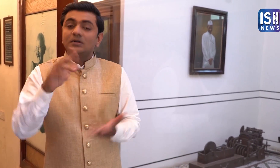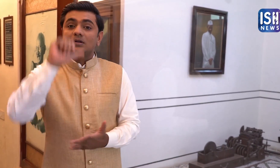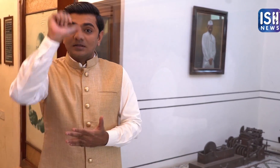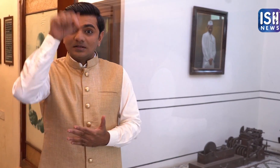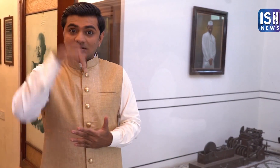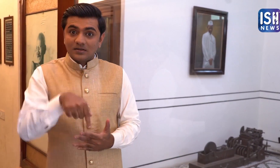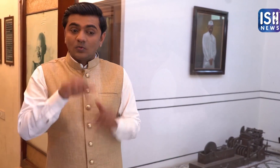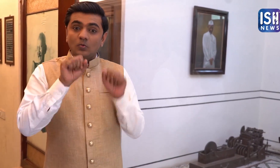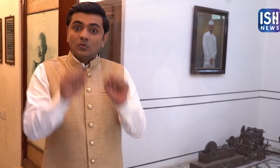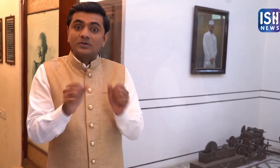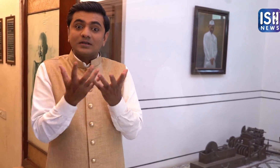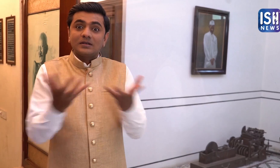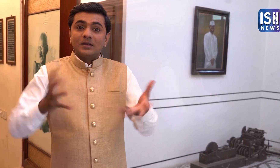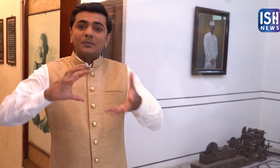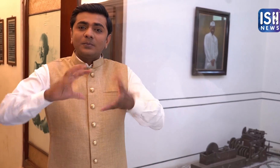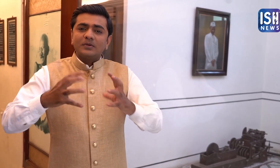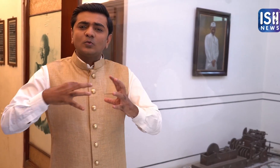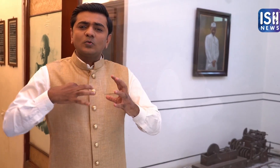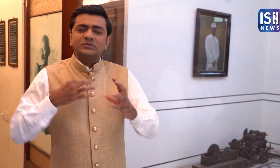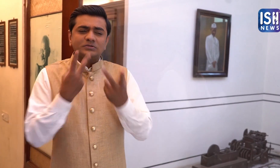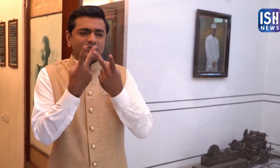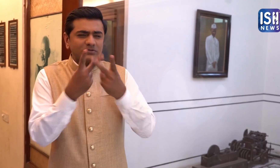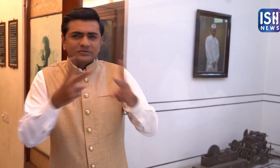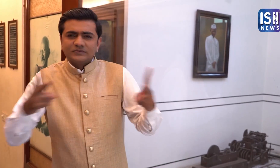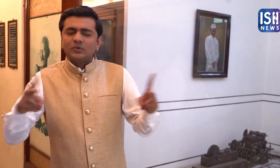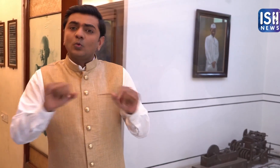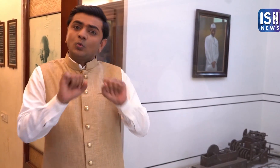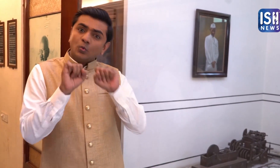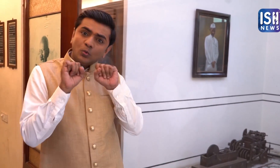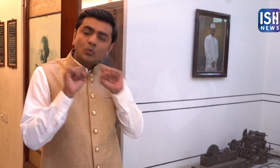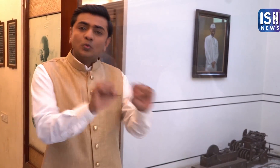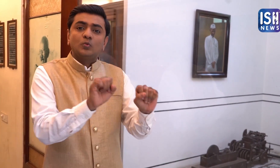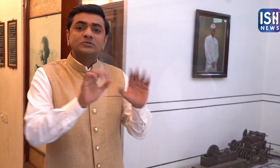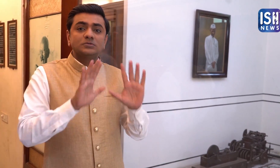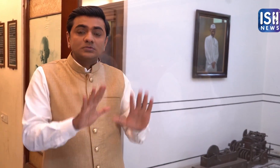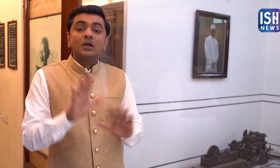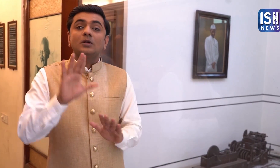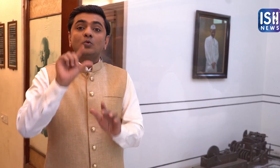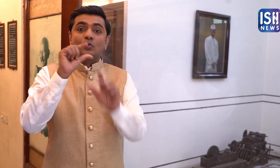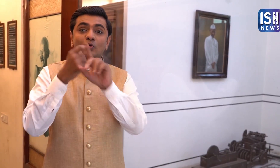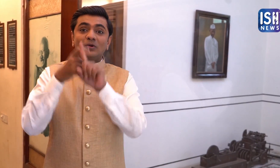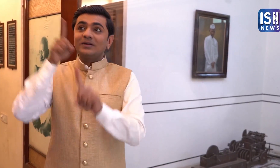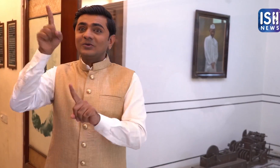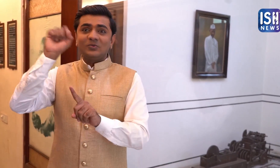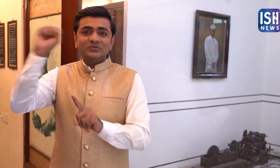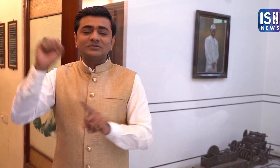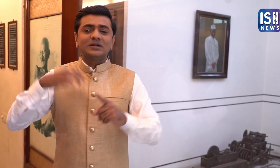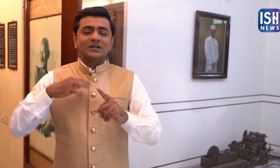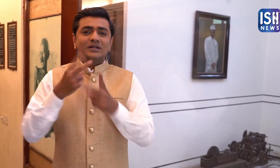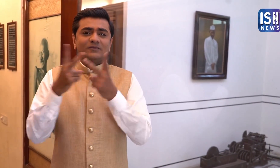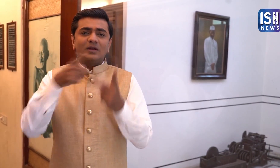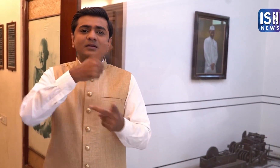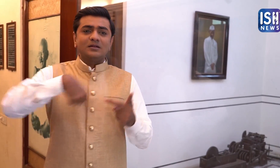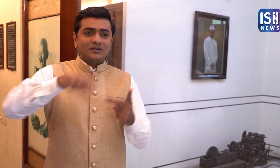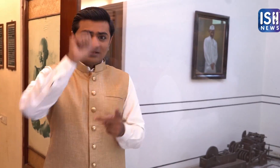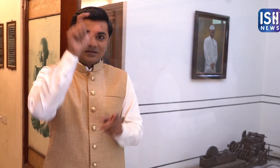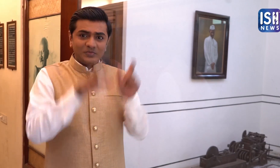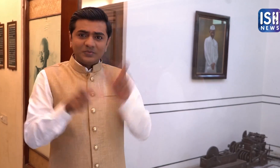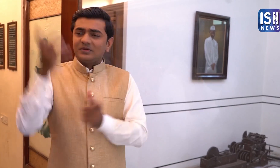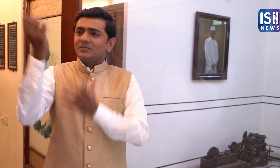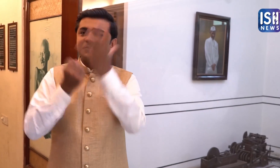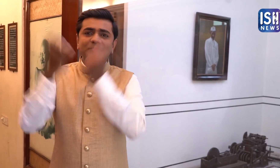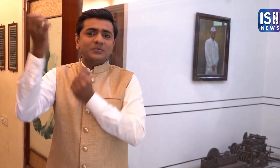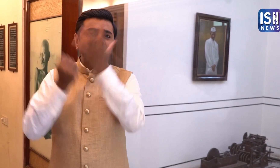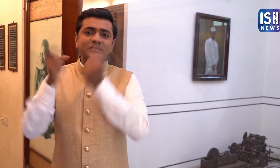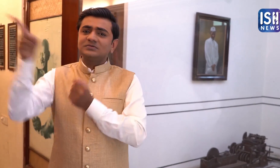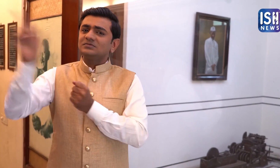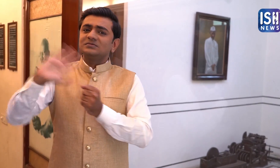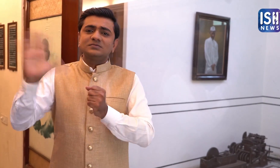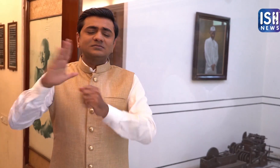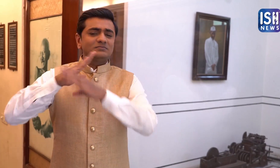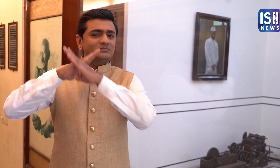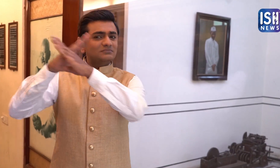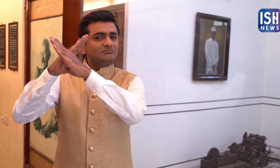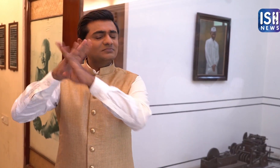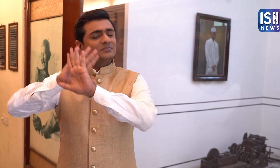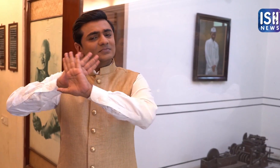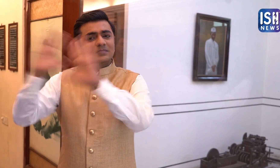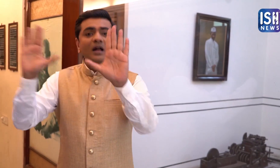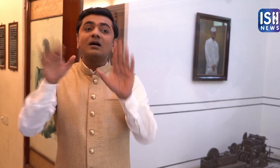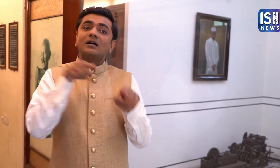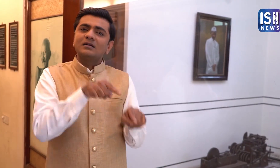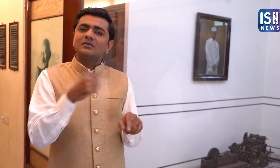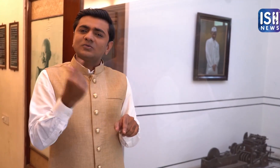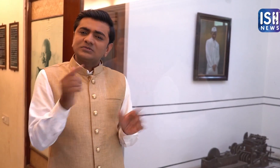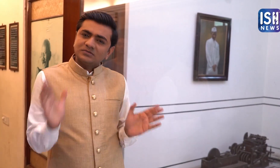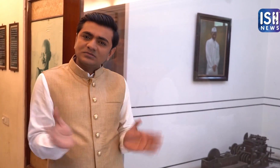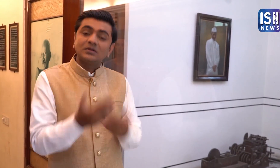It means that one must use products only made in India and not buy products sold by the British.